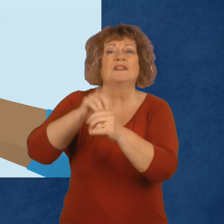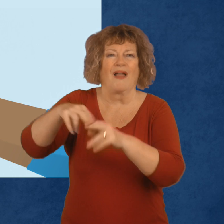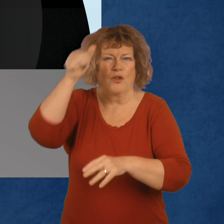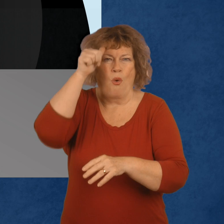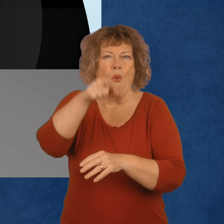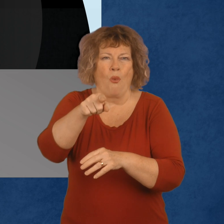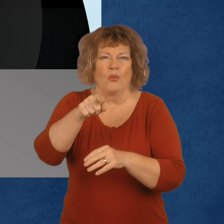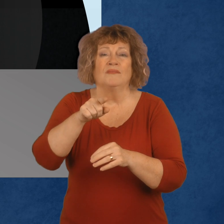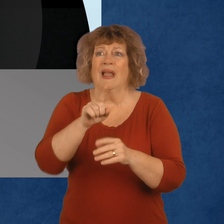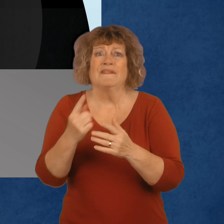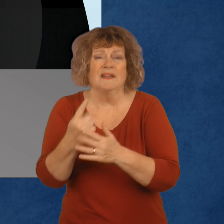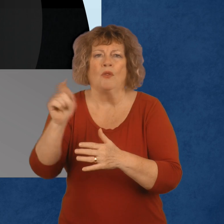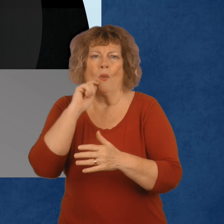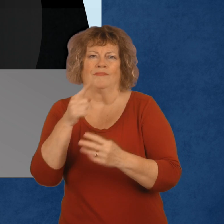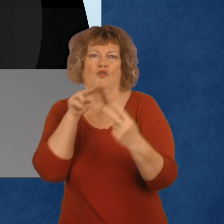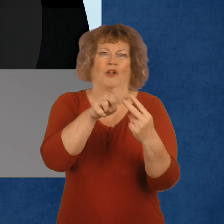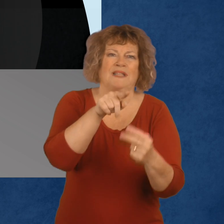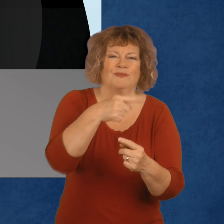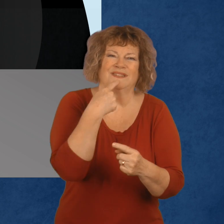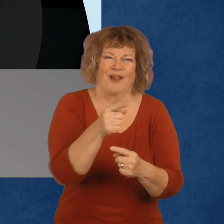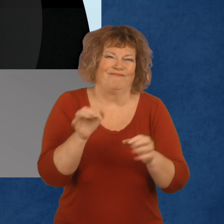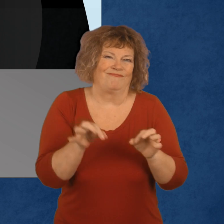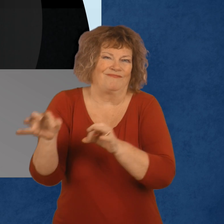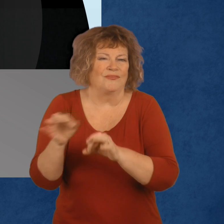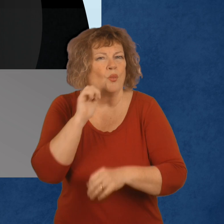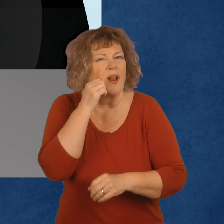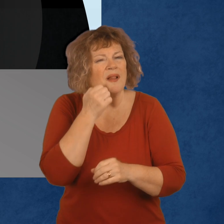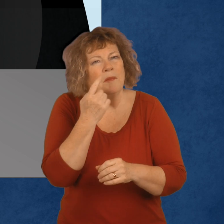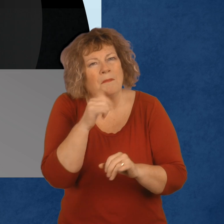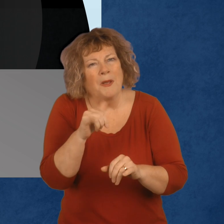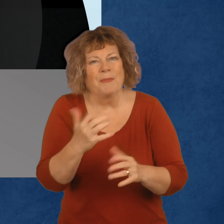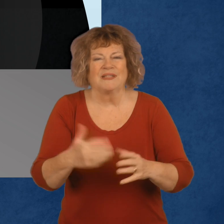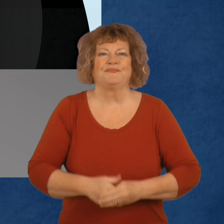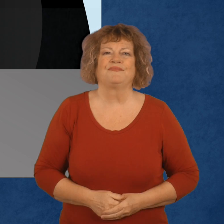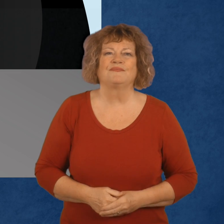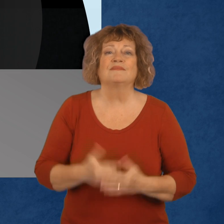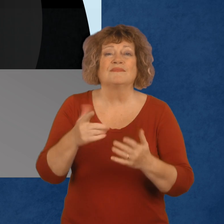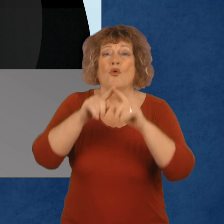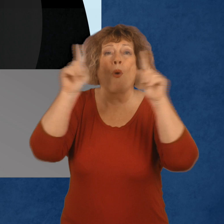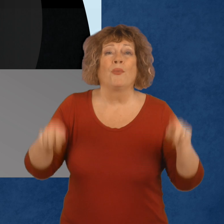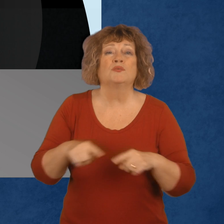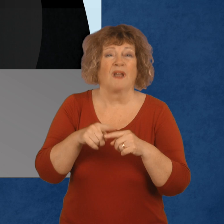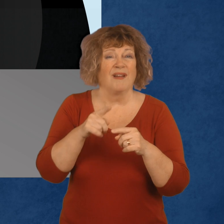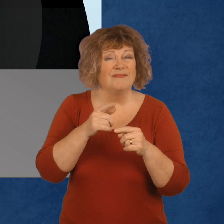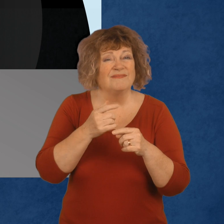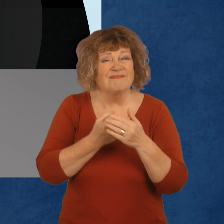It's not unusual for computer screens to sometimes ‘freeze’, or for people to lose their internet connection during a hearing.